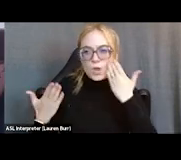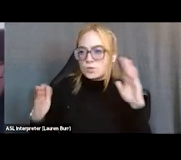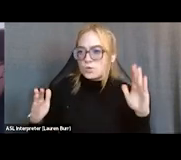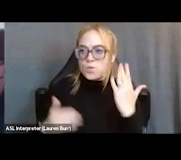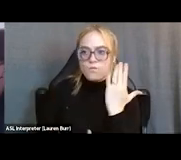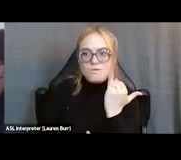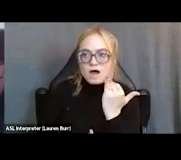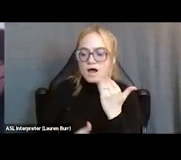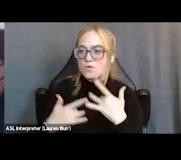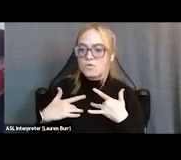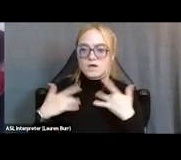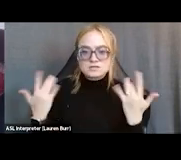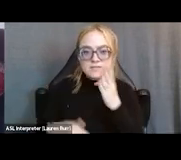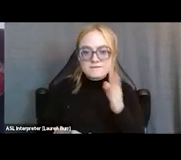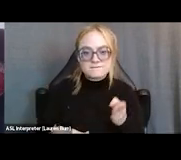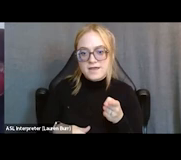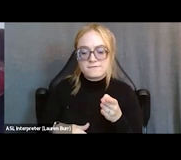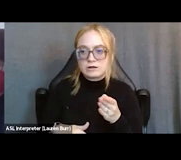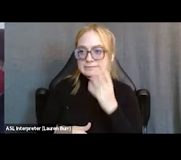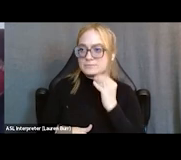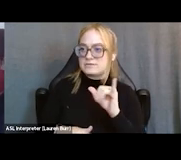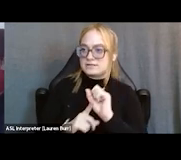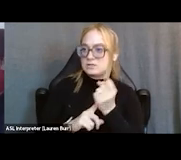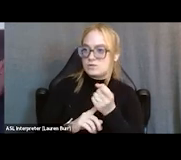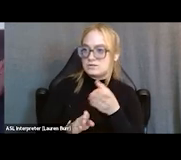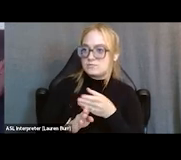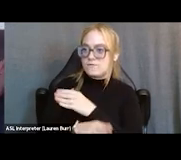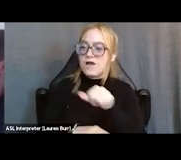'cause I never been in that situation before. Another organization supposed to helping me,